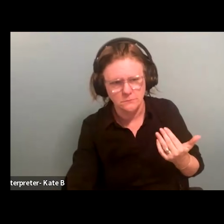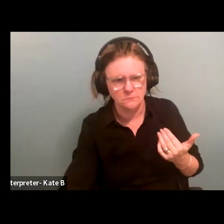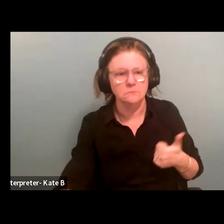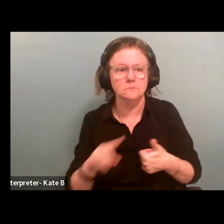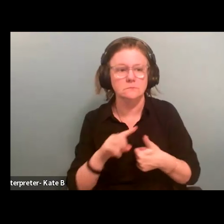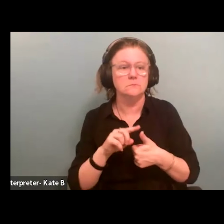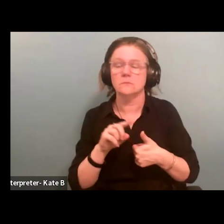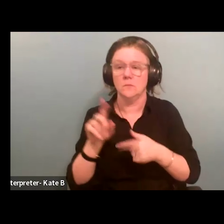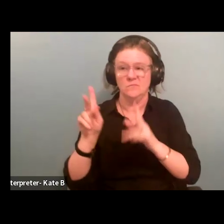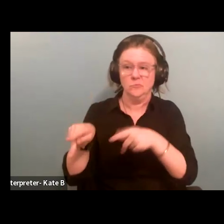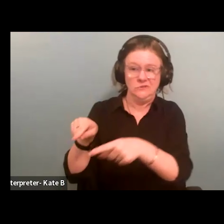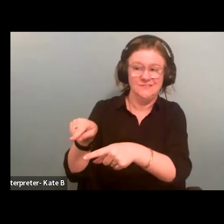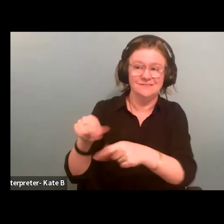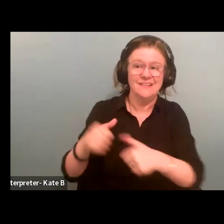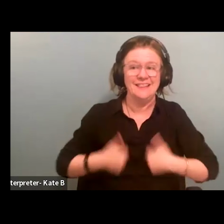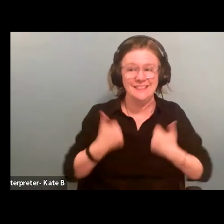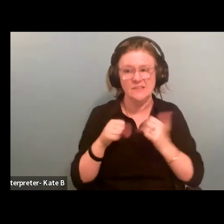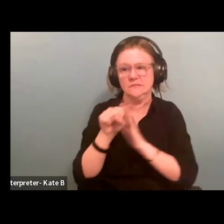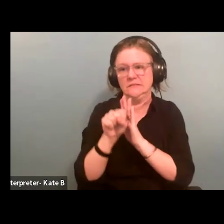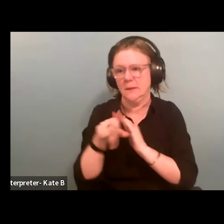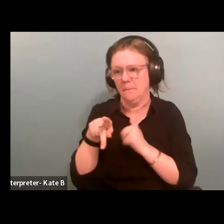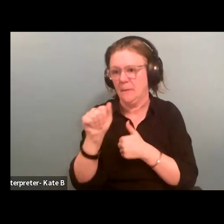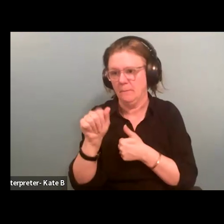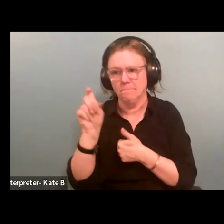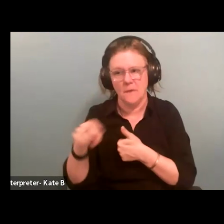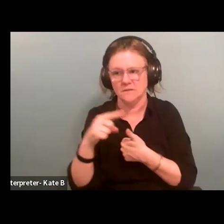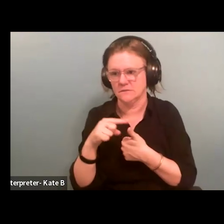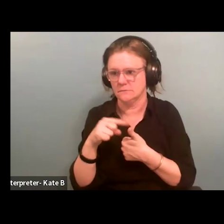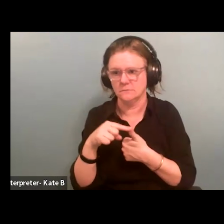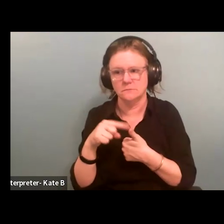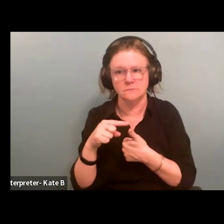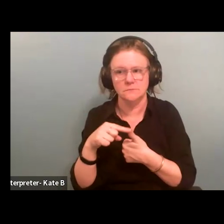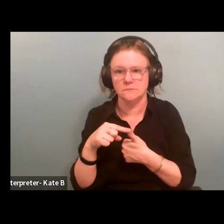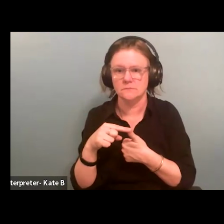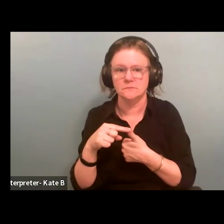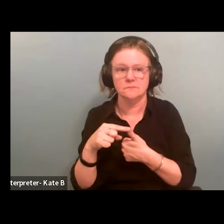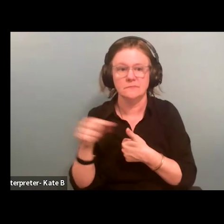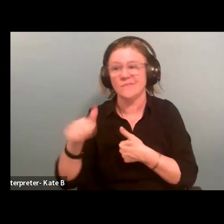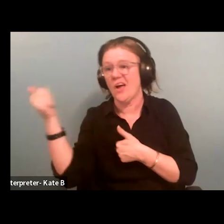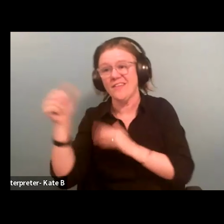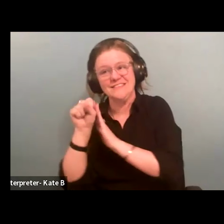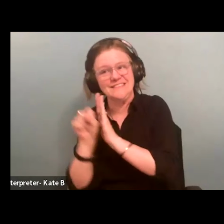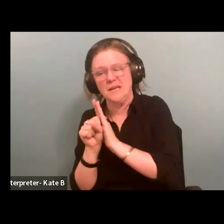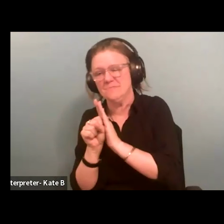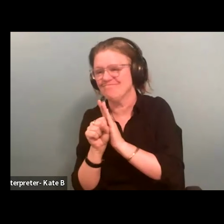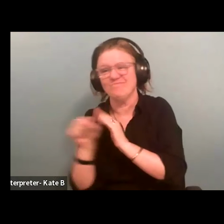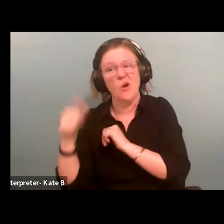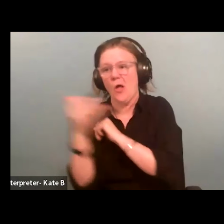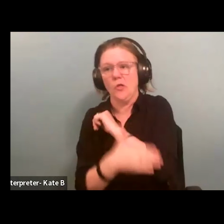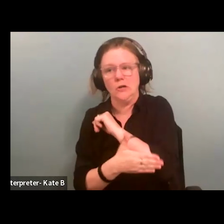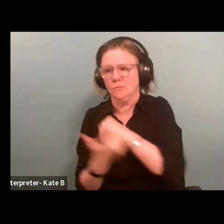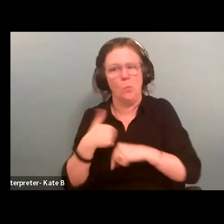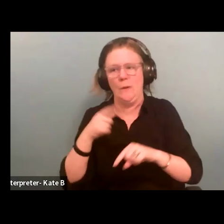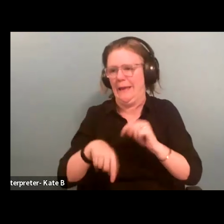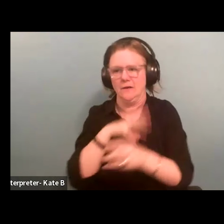First of all, the adult must be residing in Pennsylvania. Somebody's out of state or out of the country, we're not going to be able to do anything